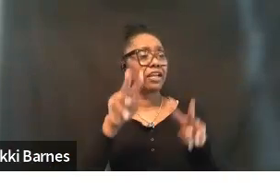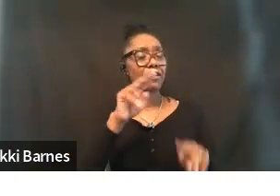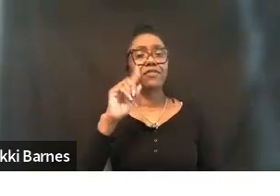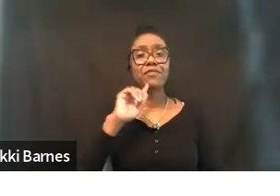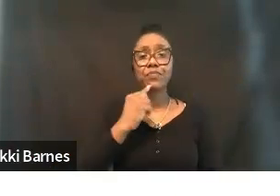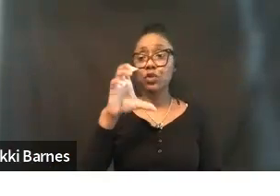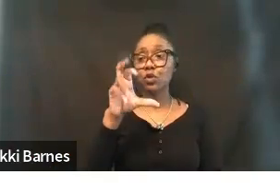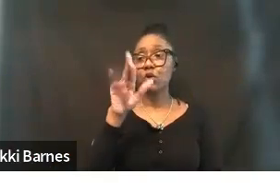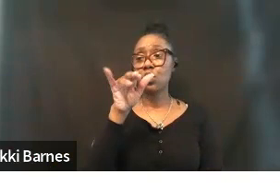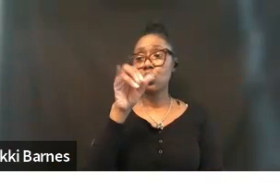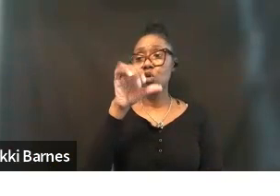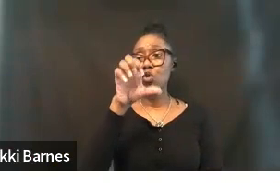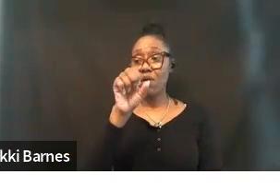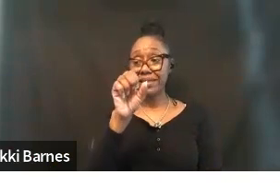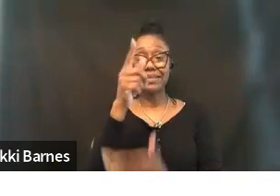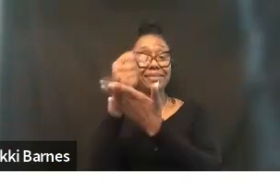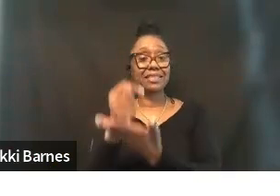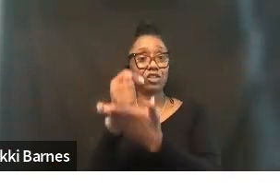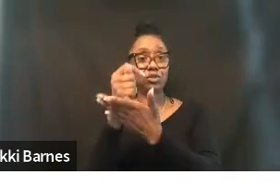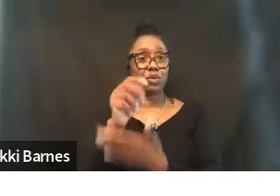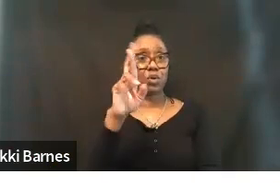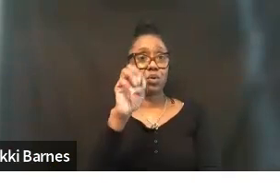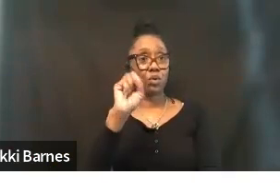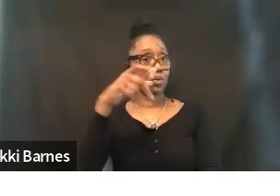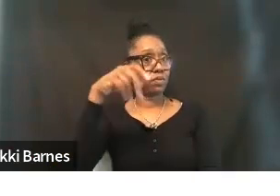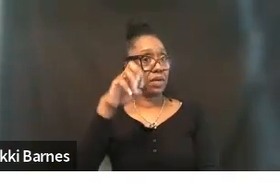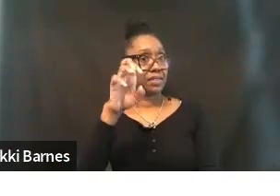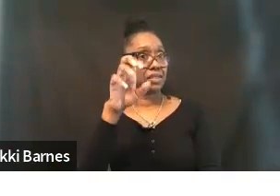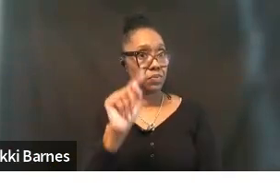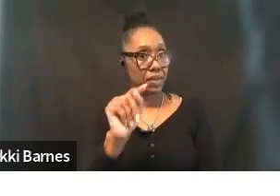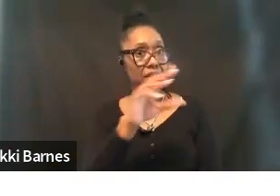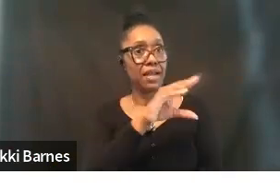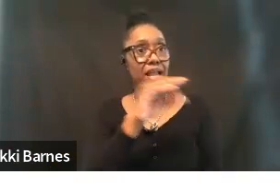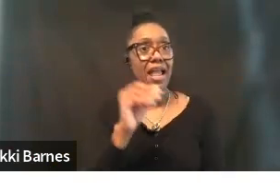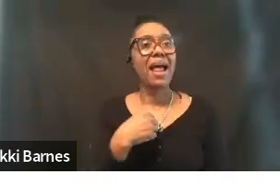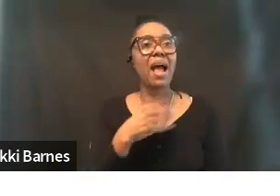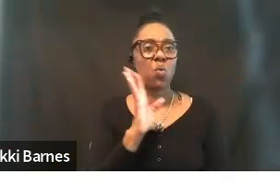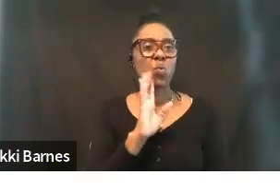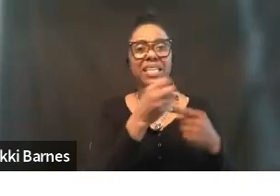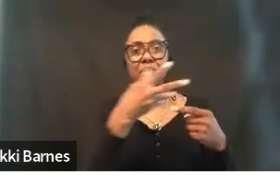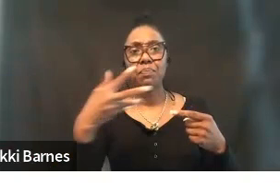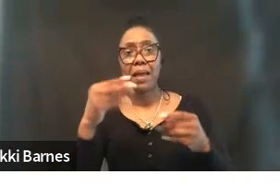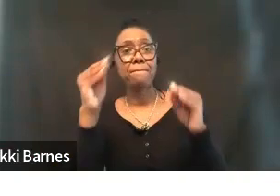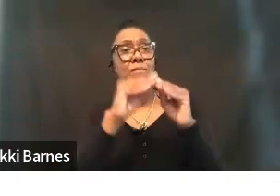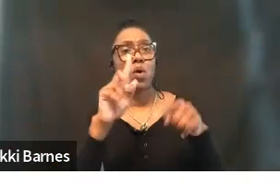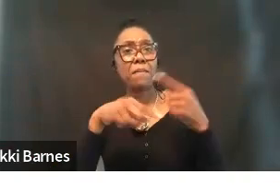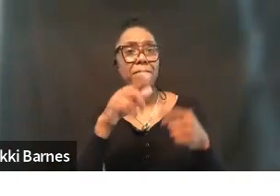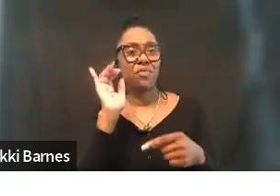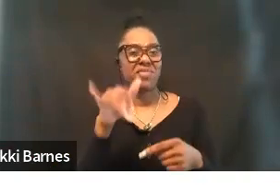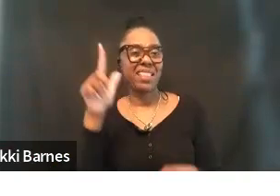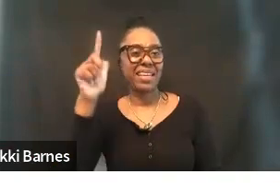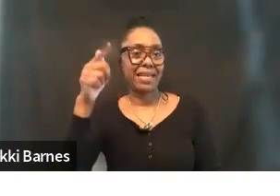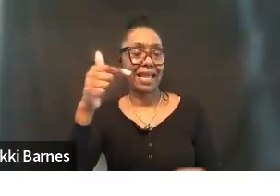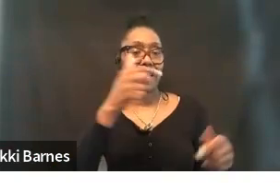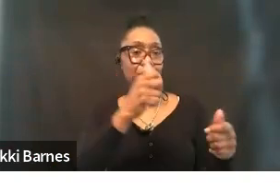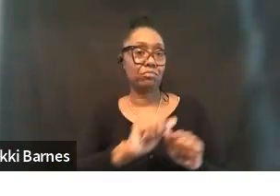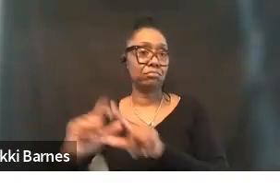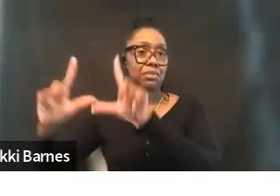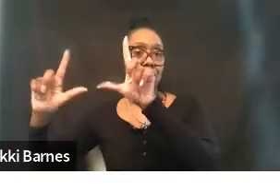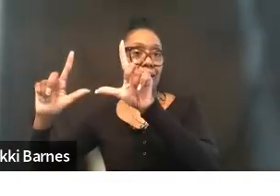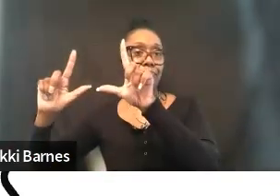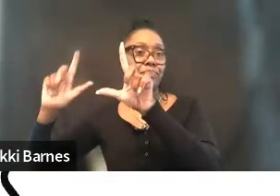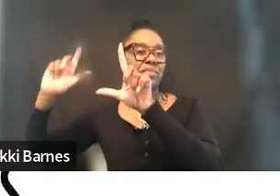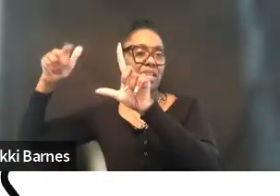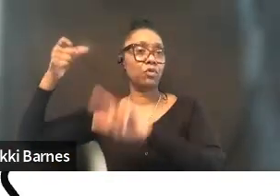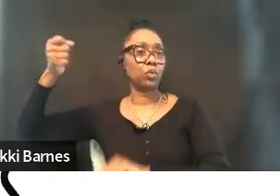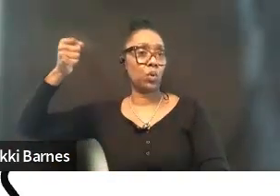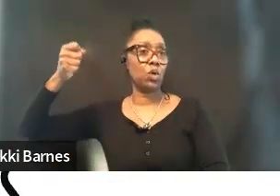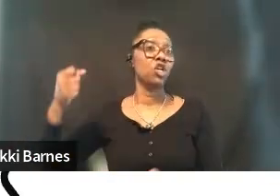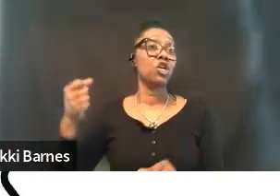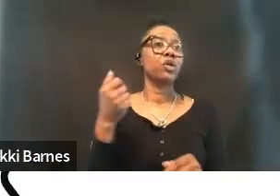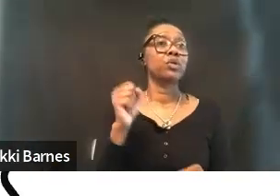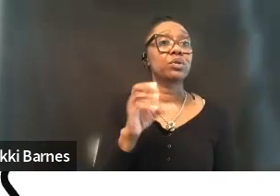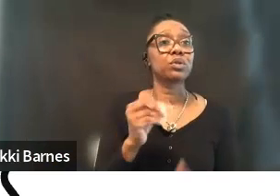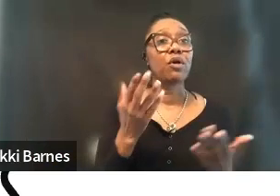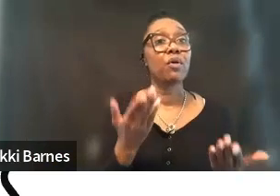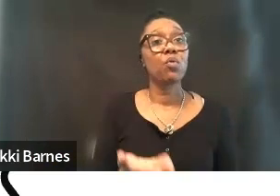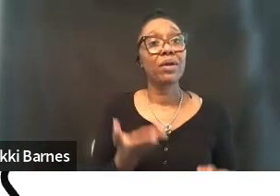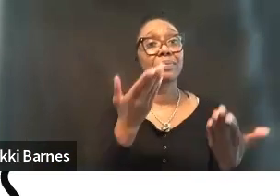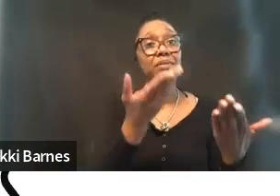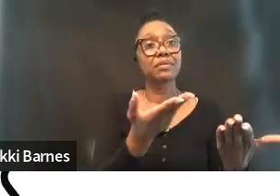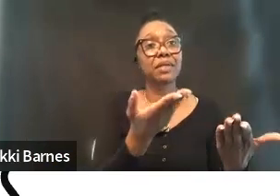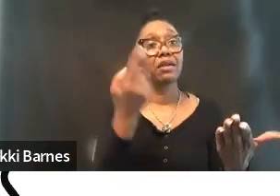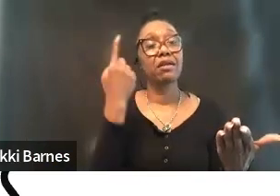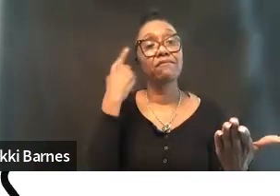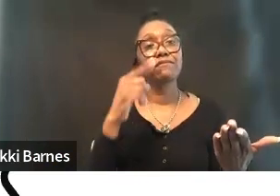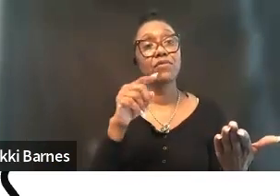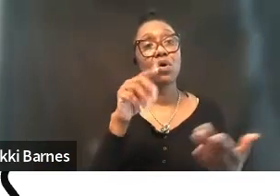I'll talk a little bit more about that in a later slide. In terms of, recommendations for managed care engagement.